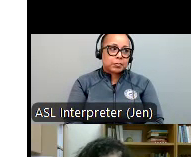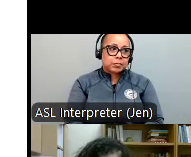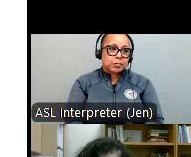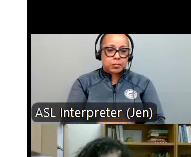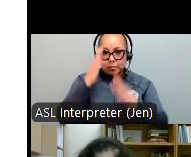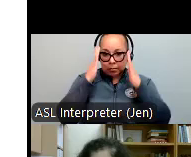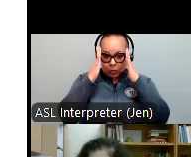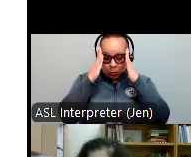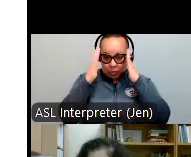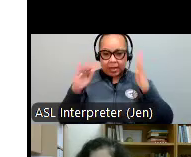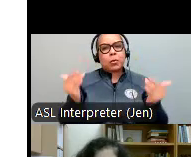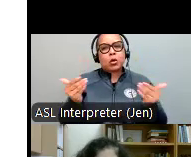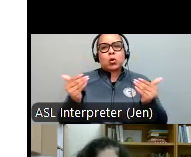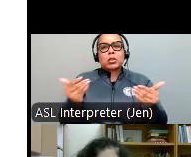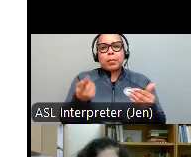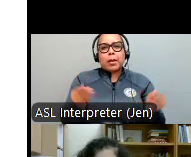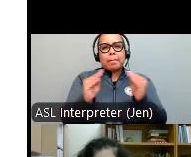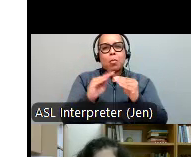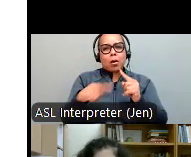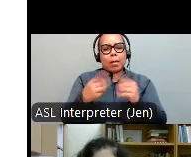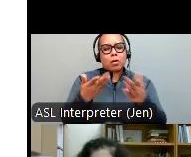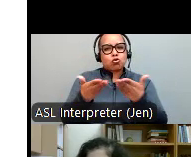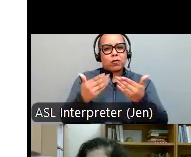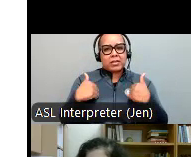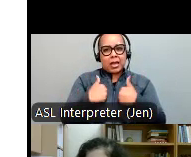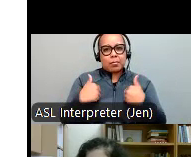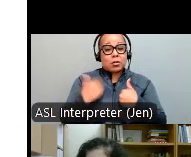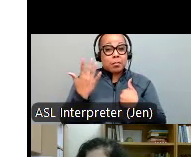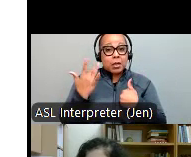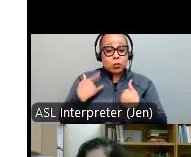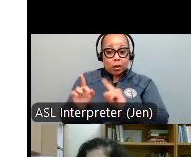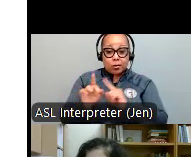With that, I'm going to go into a little bit more about service animals, because we also often get